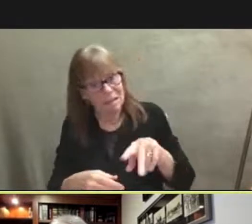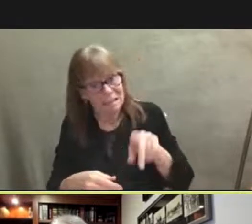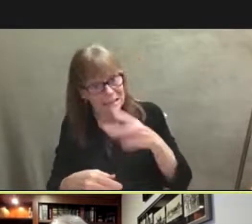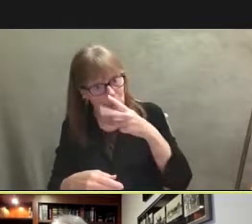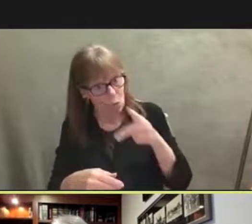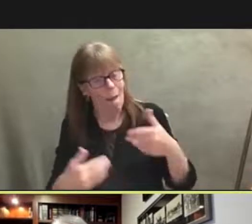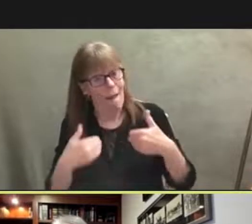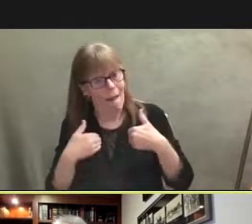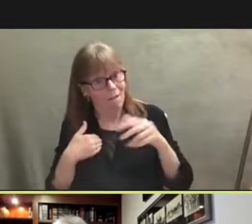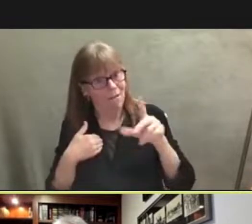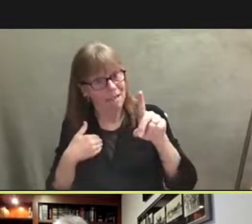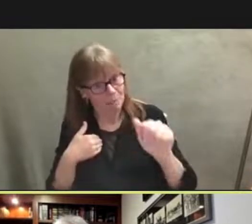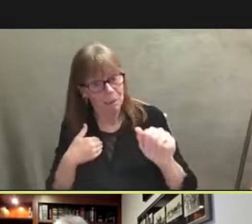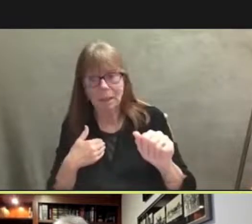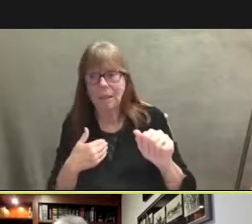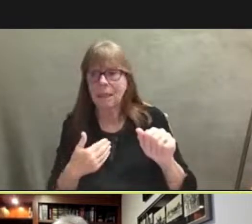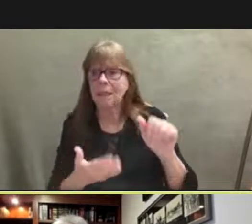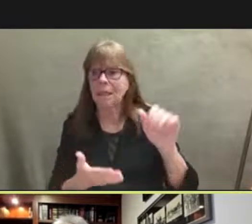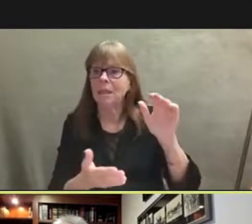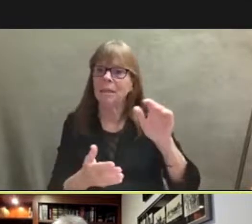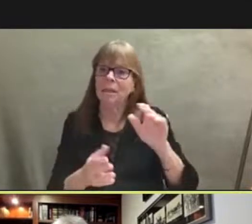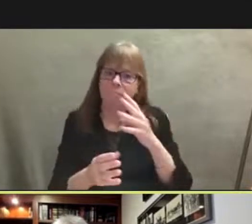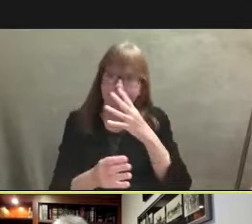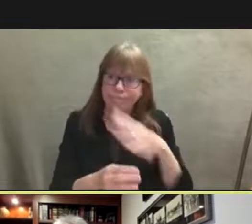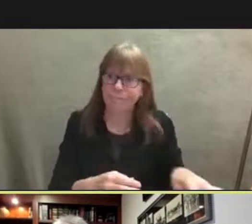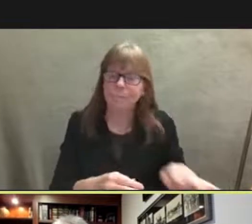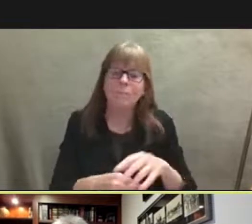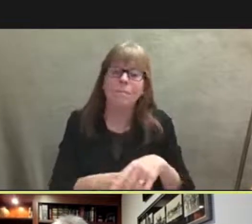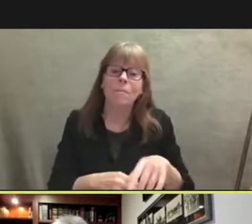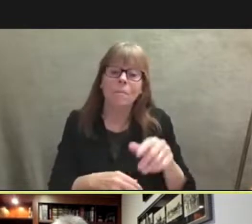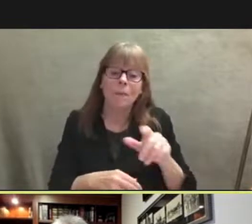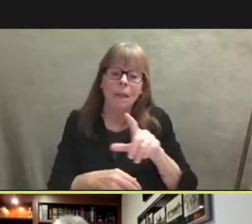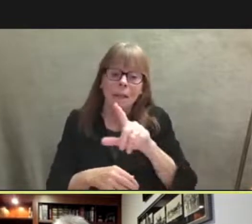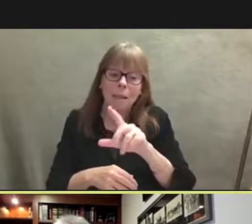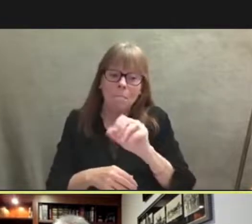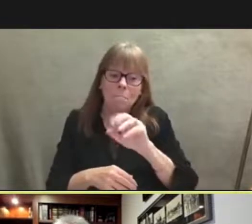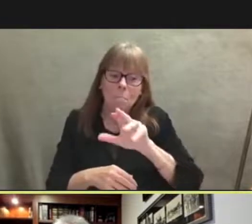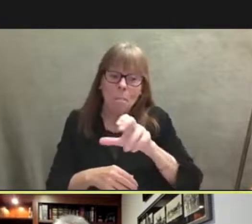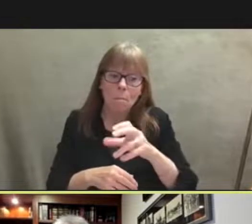In March and April of 2020, disability advocacy rights groups and people with disabilities